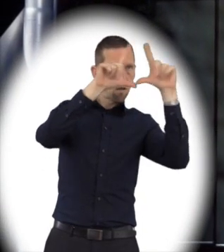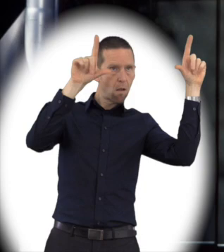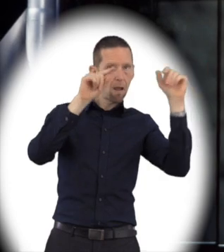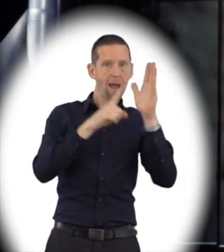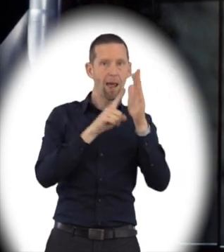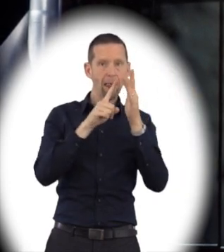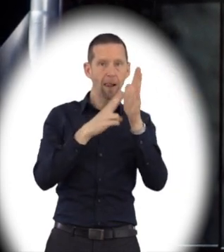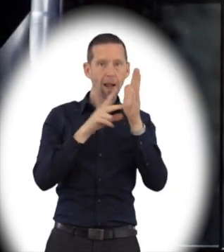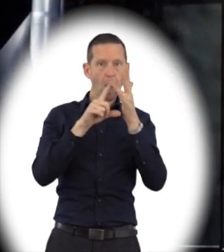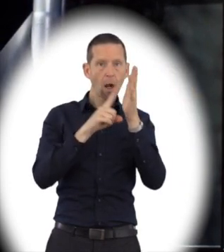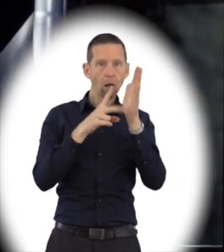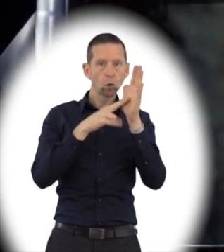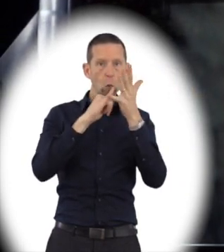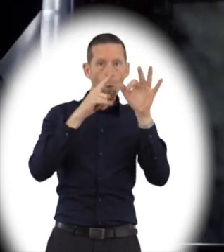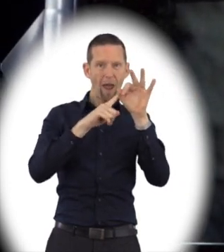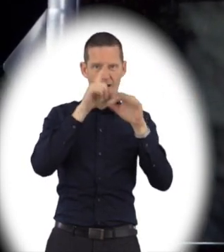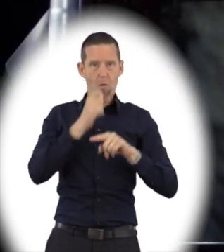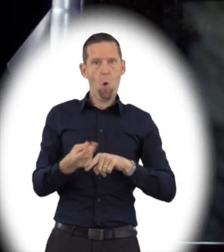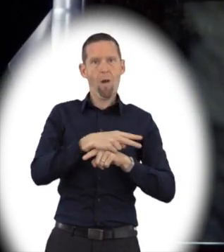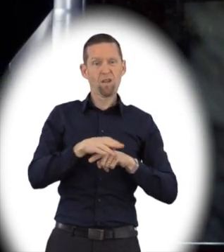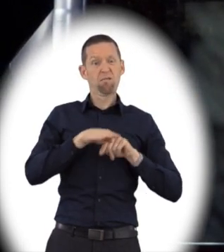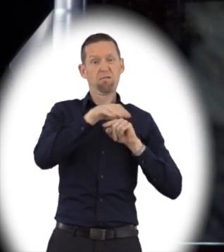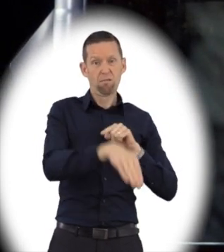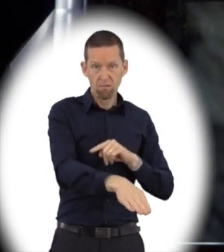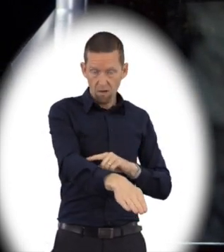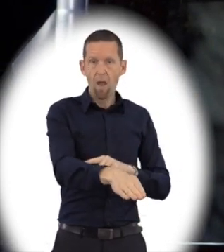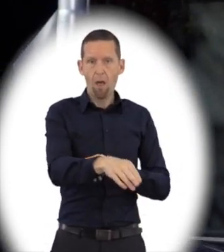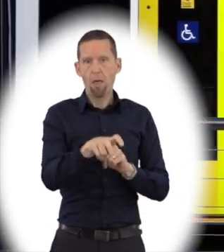the Lincoln Square tram stop, which features an accessible platform, and make your way